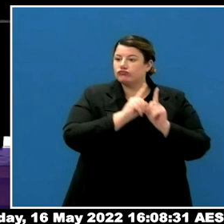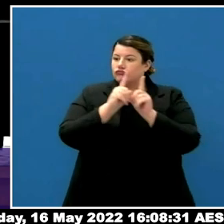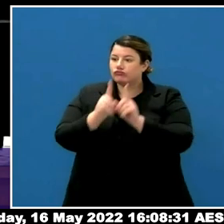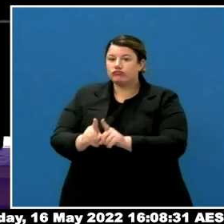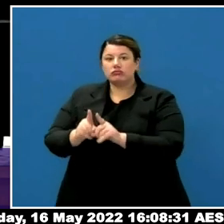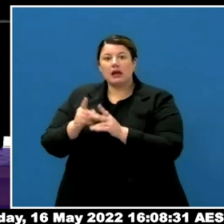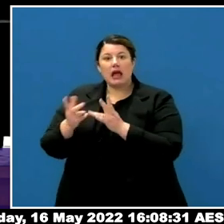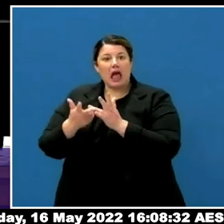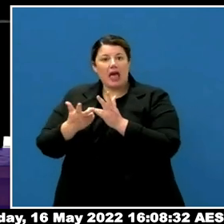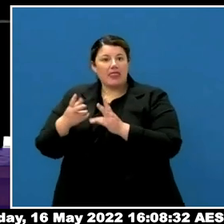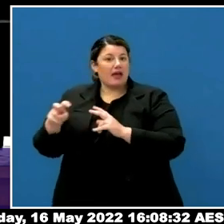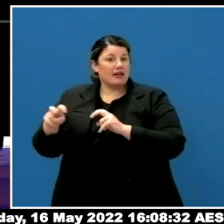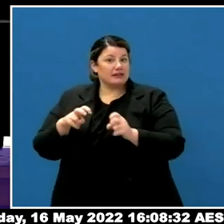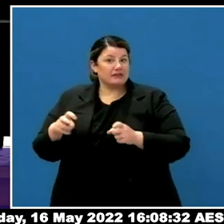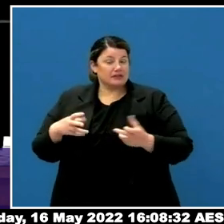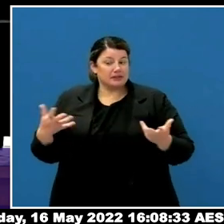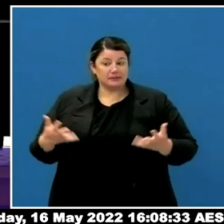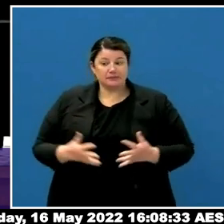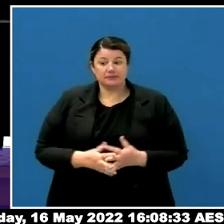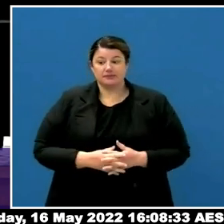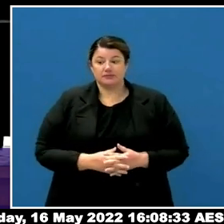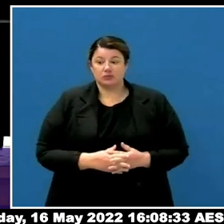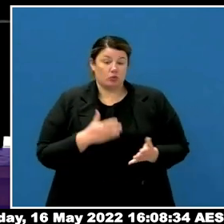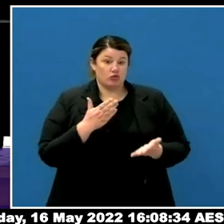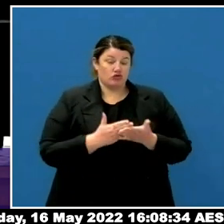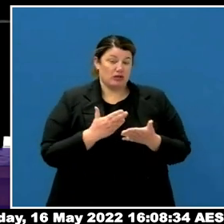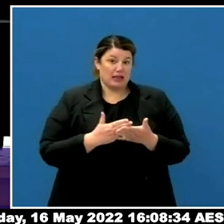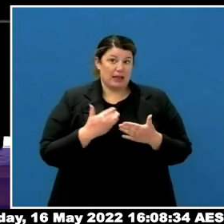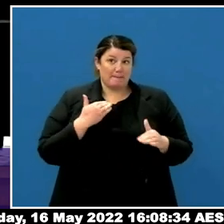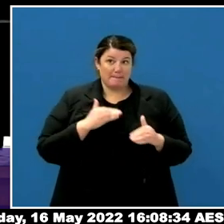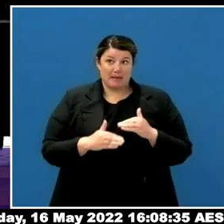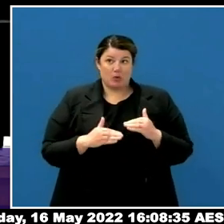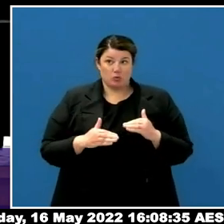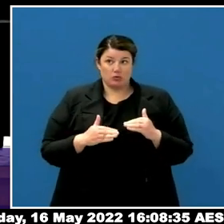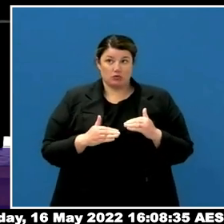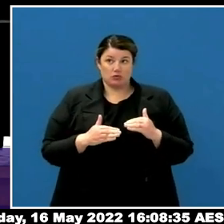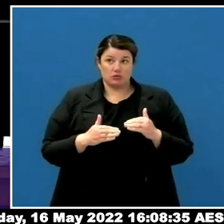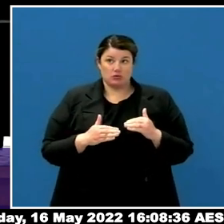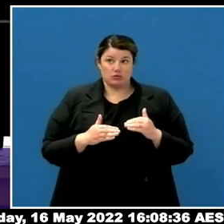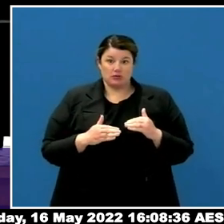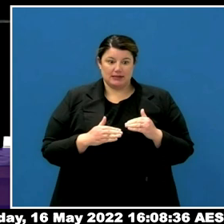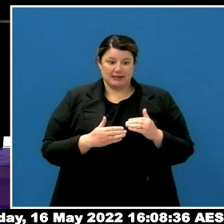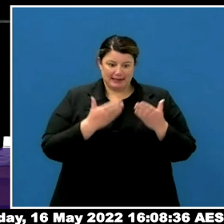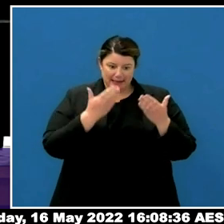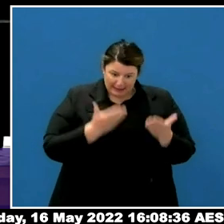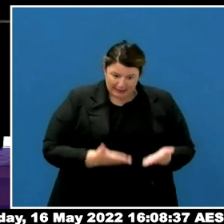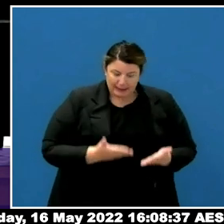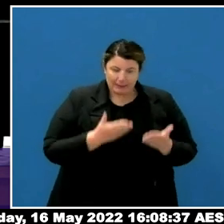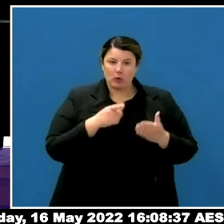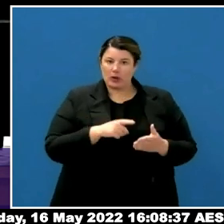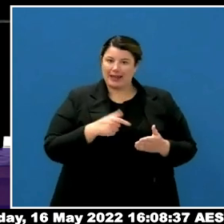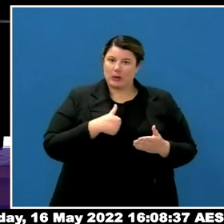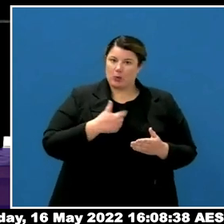Yes. SUZIE: So it's all about him, and not - it's all about fitting in with him and not him fitting in with everybody else.